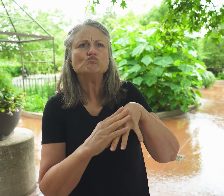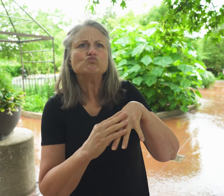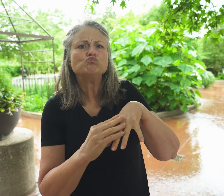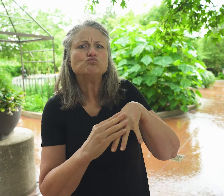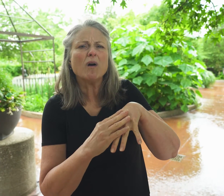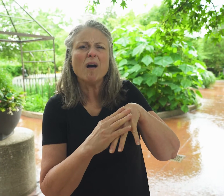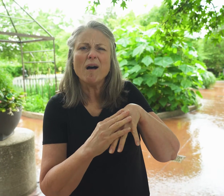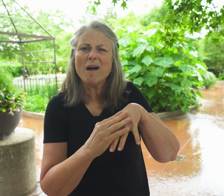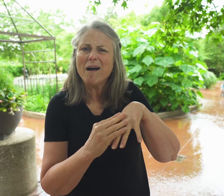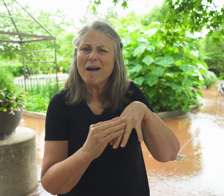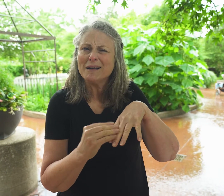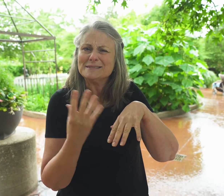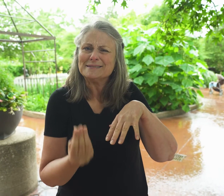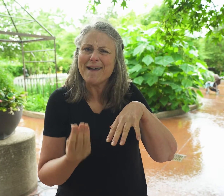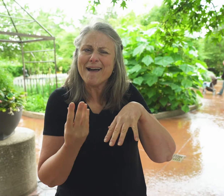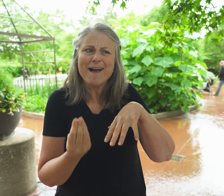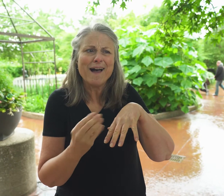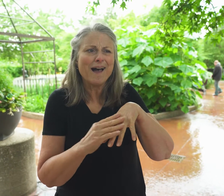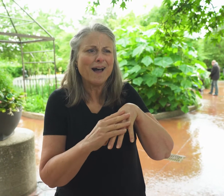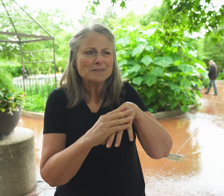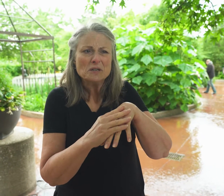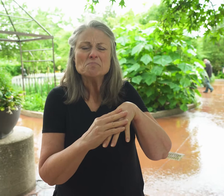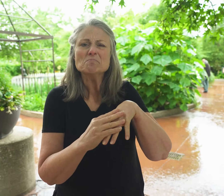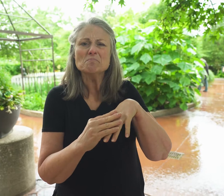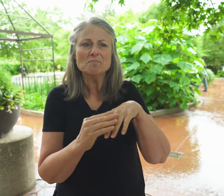You might see a leaf and you can feel the leaf, maybe the leaf is soft.